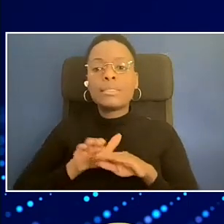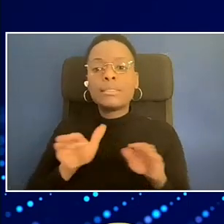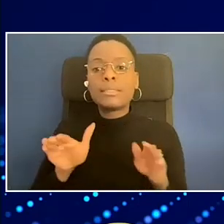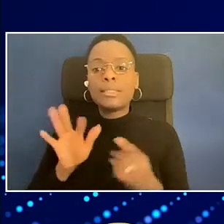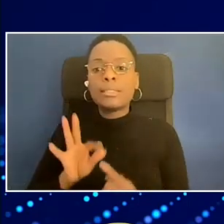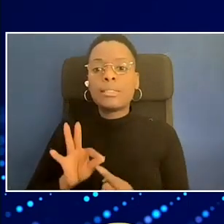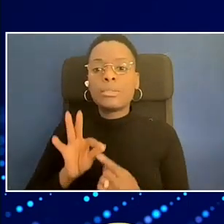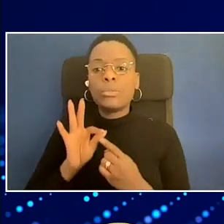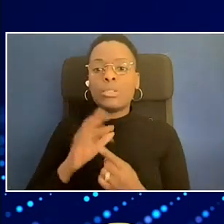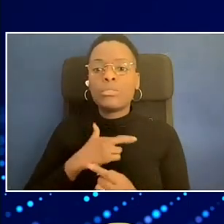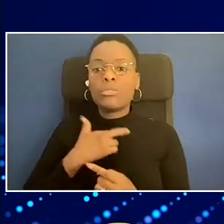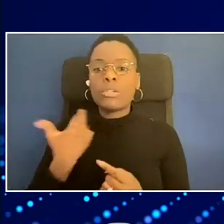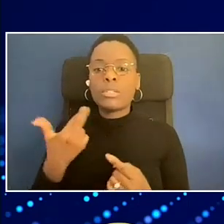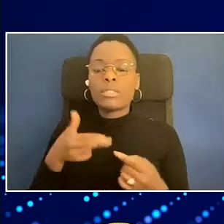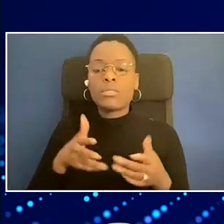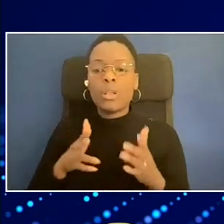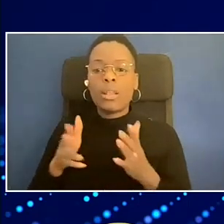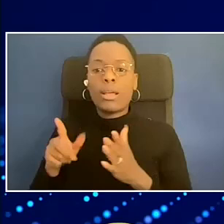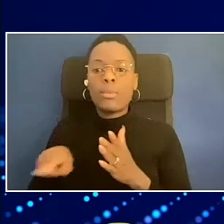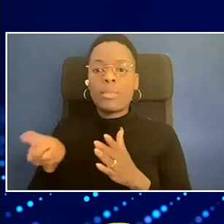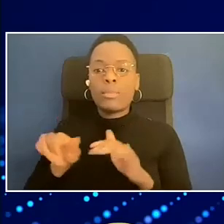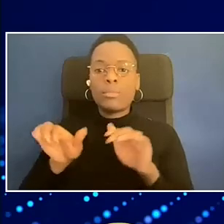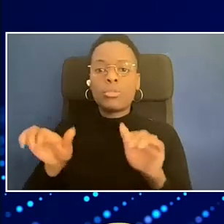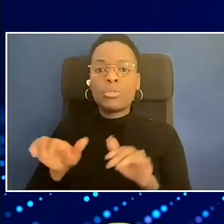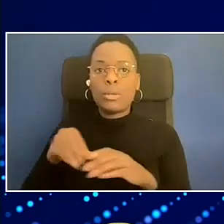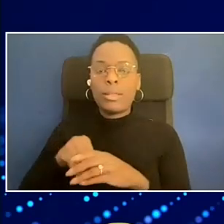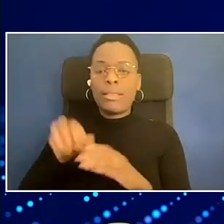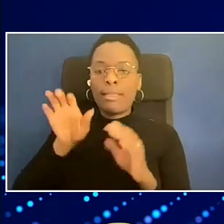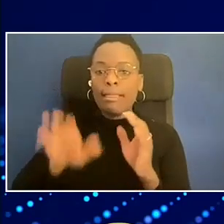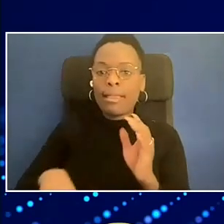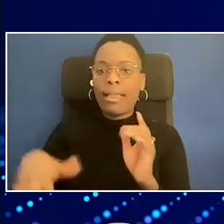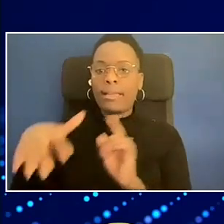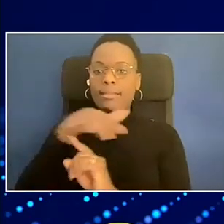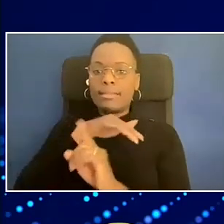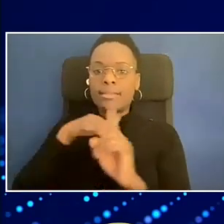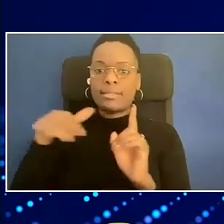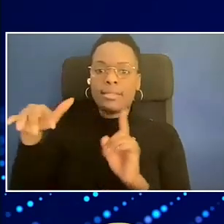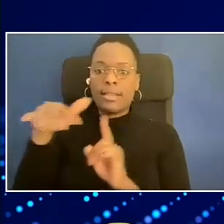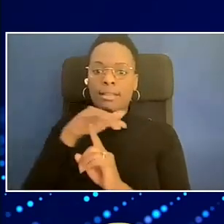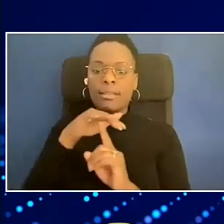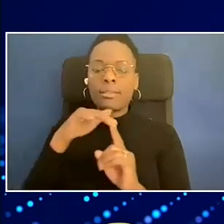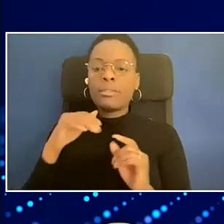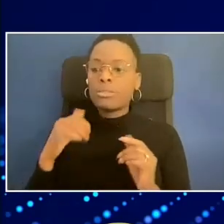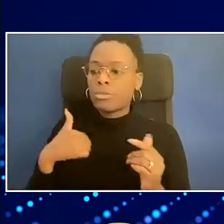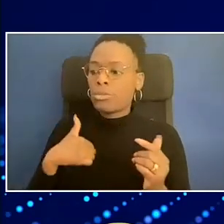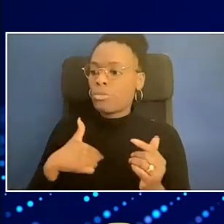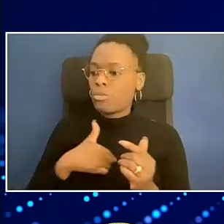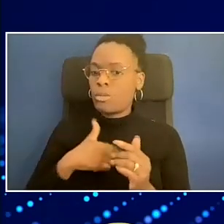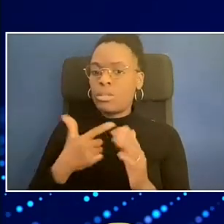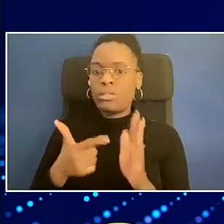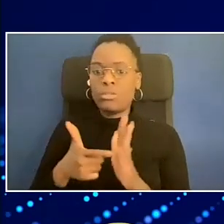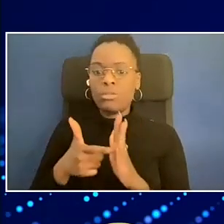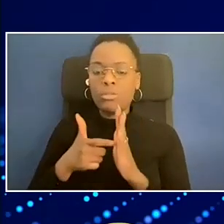them to do that in that setting. And therefore we are- we require schools to- you know, they could charge them